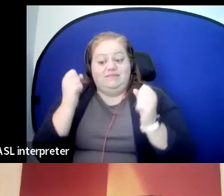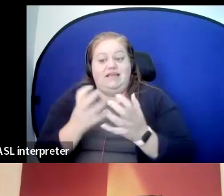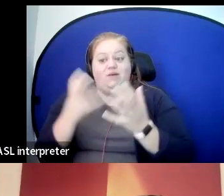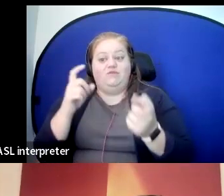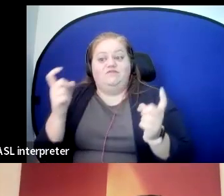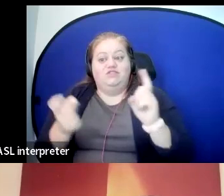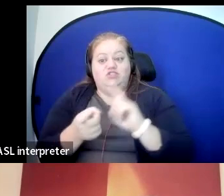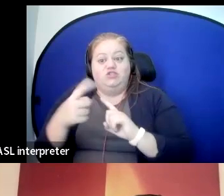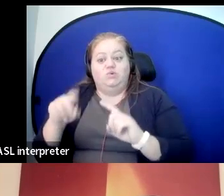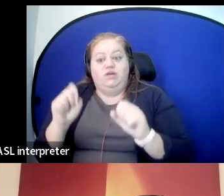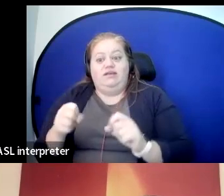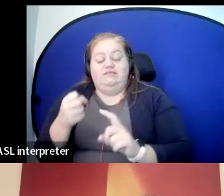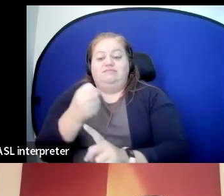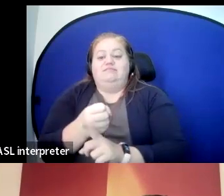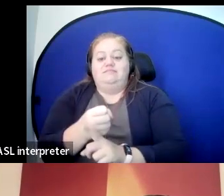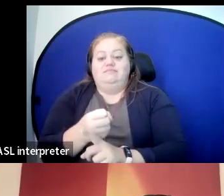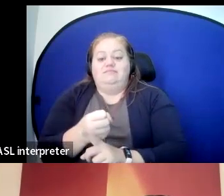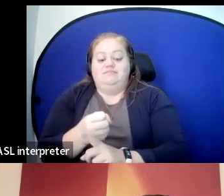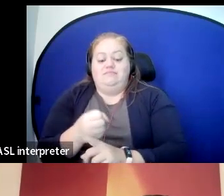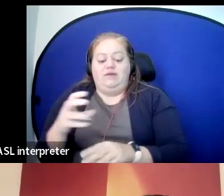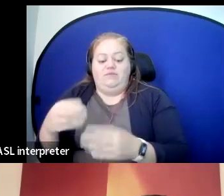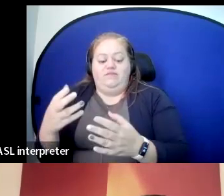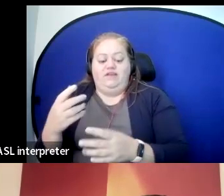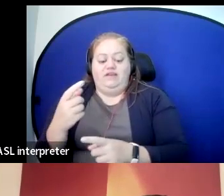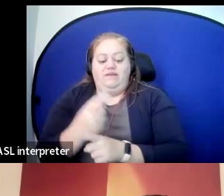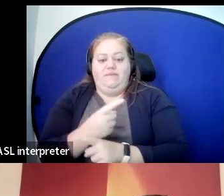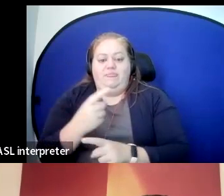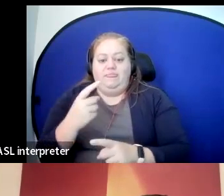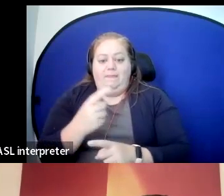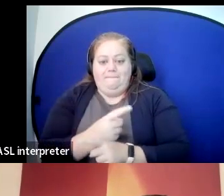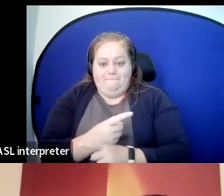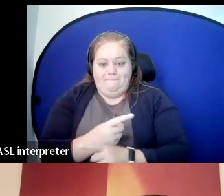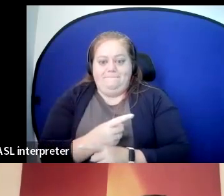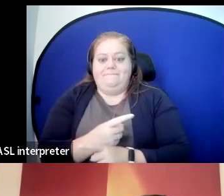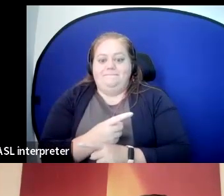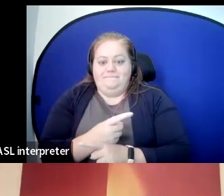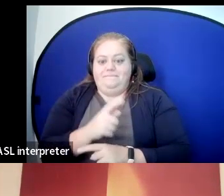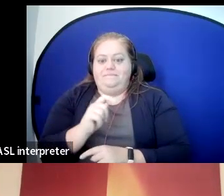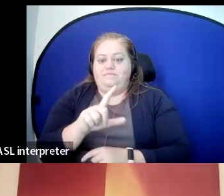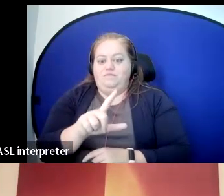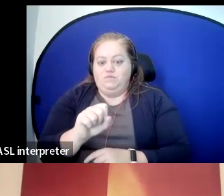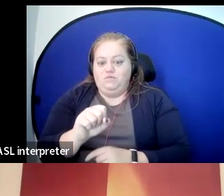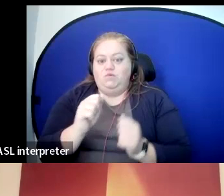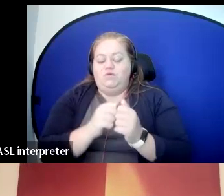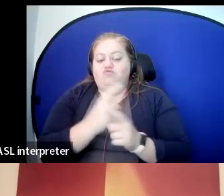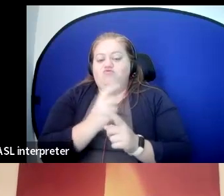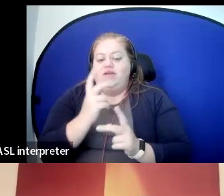you can make by bringing the right use of the tools to people to fully engage in expressive communication